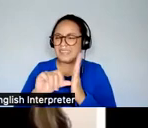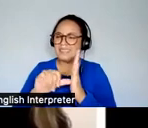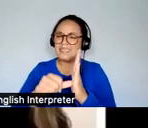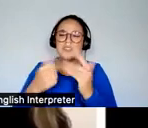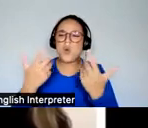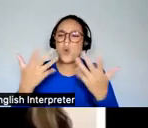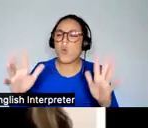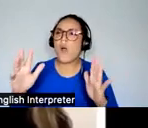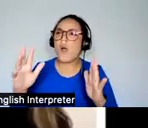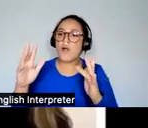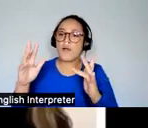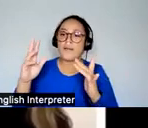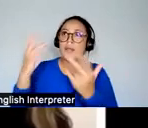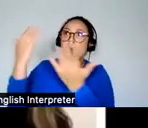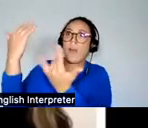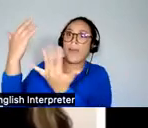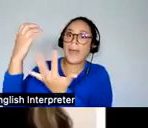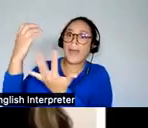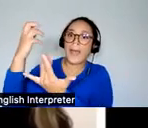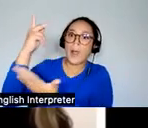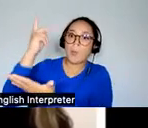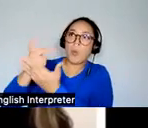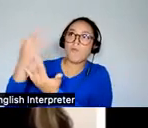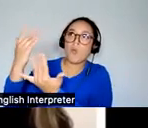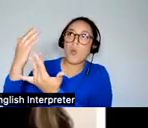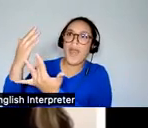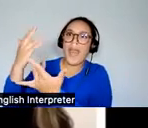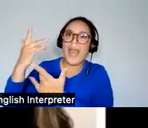being submitted in time.